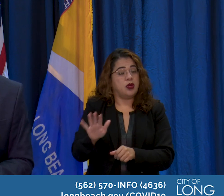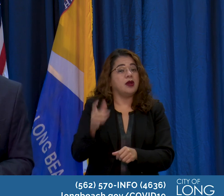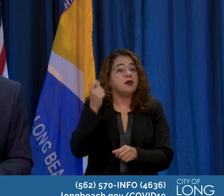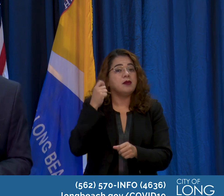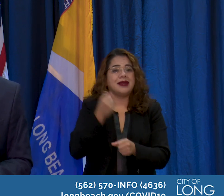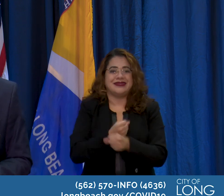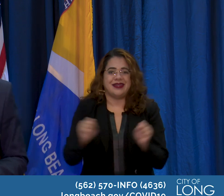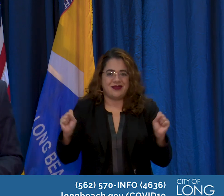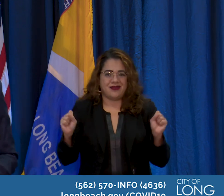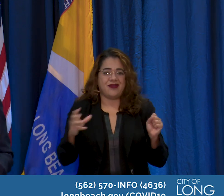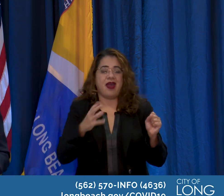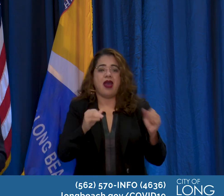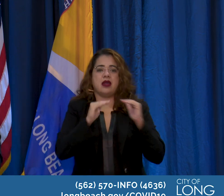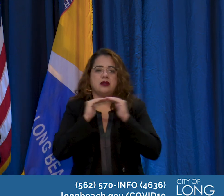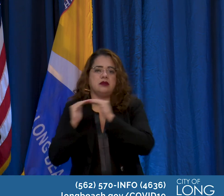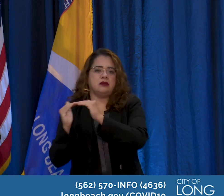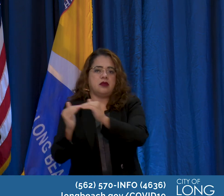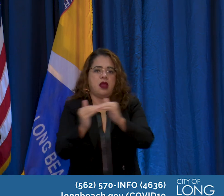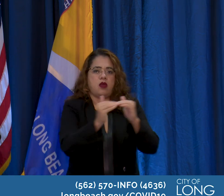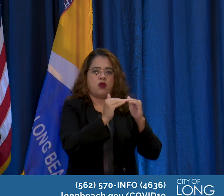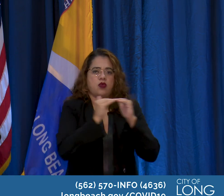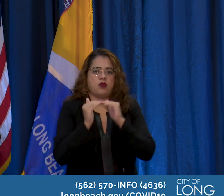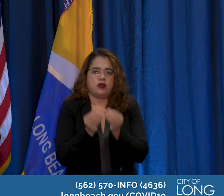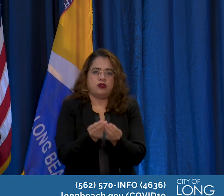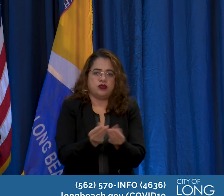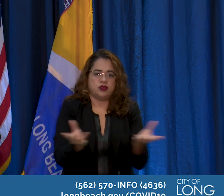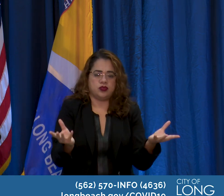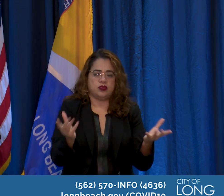that's equitable across the whole city.